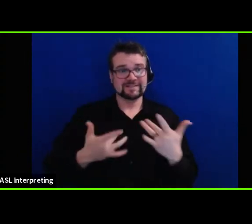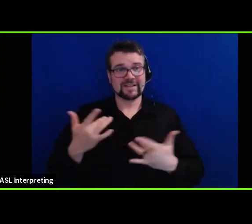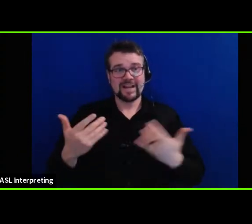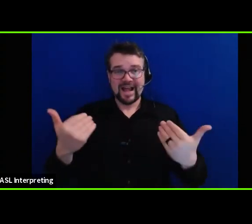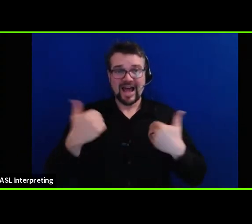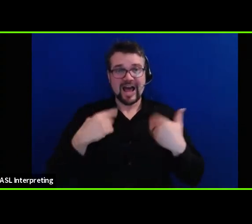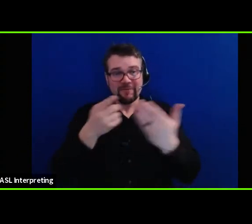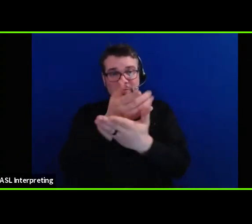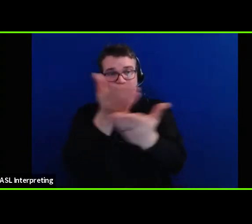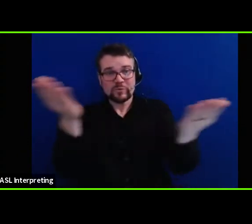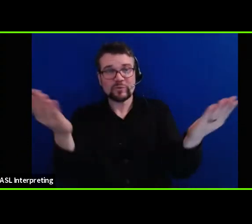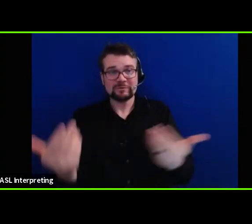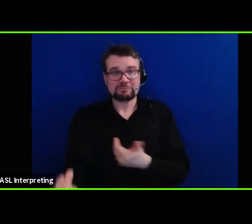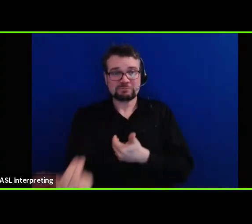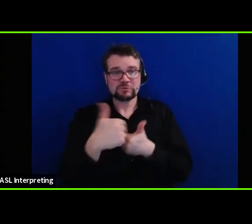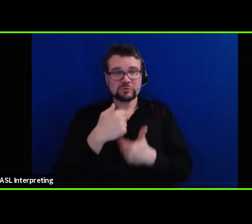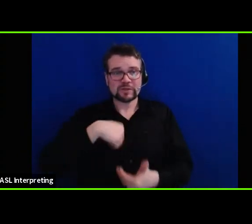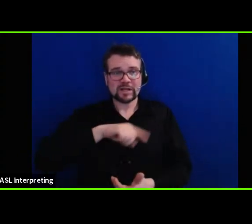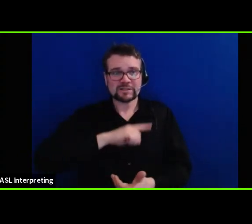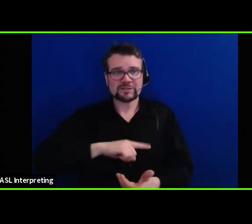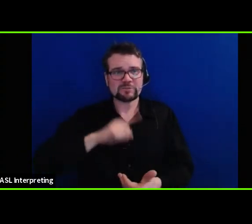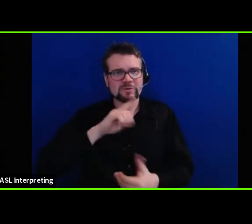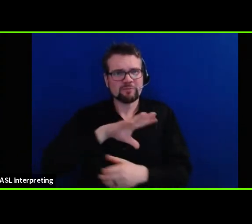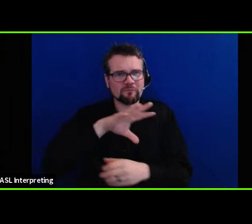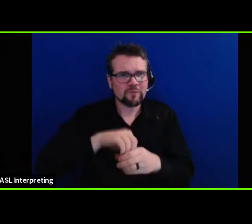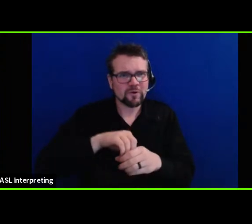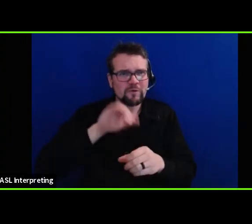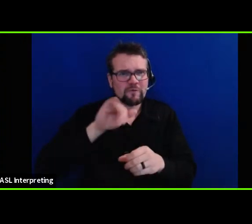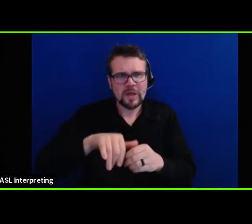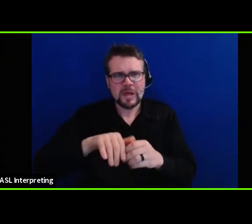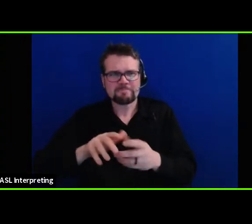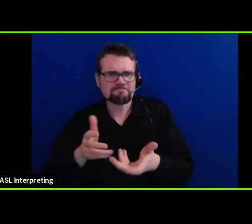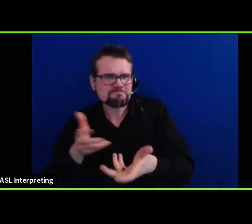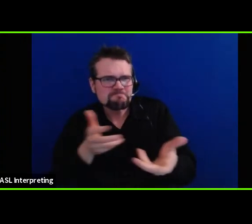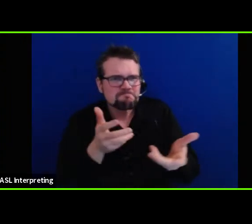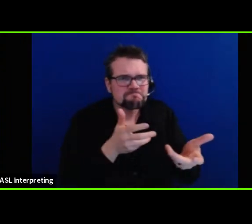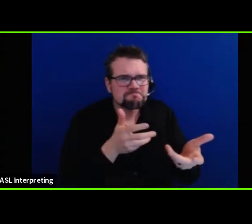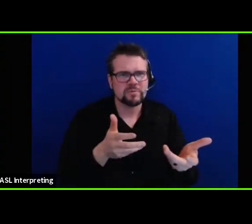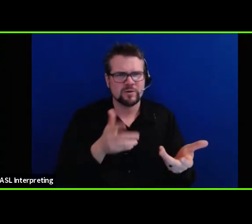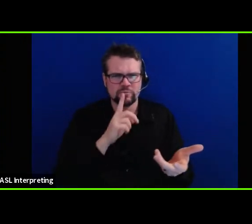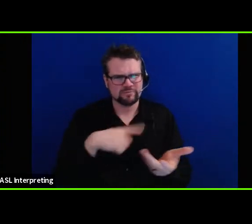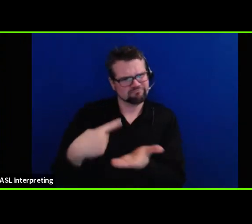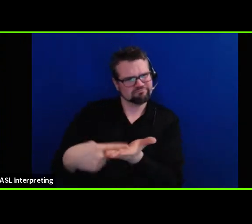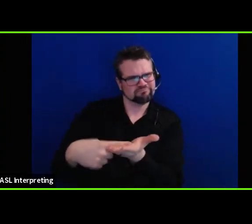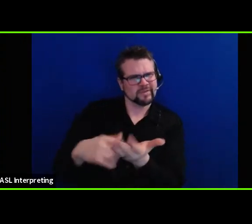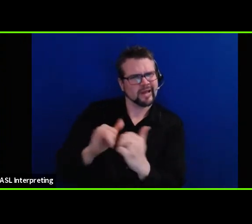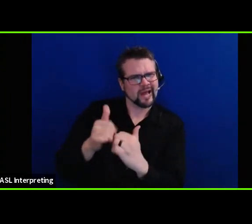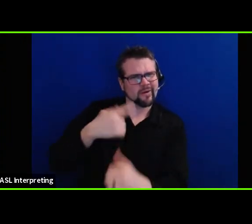HAVE YOU BE A PART OF THE CONVERSATION AND TO DISCUSS WHAT WE CAN ALL DO TO HELP REMOVE THESE BARRIERS.